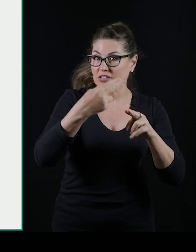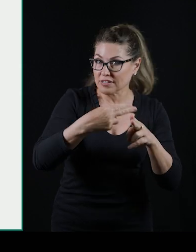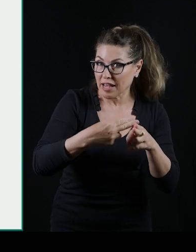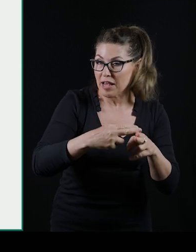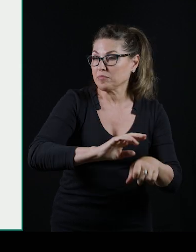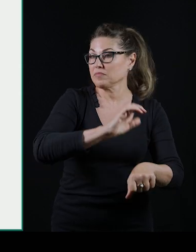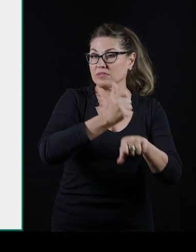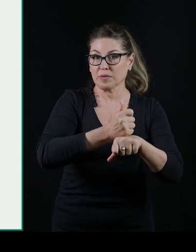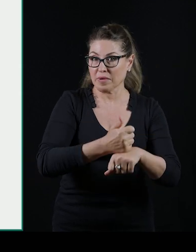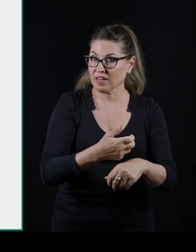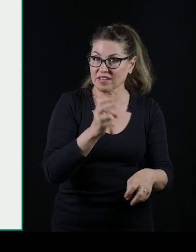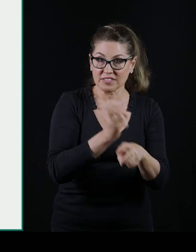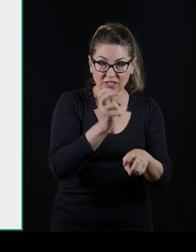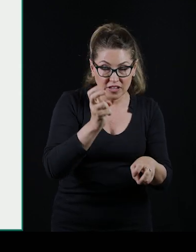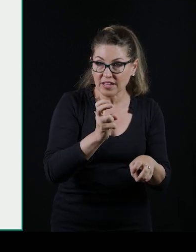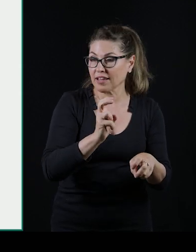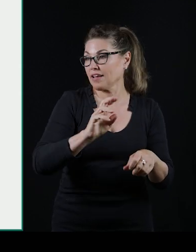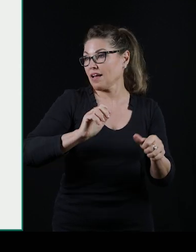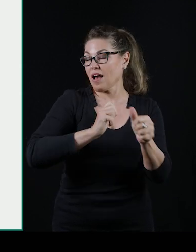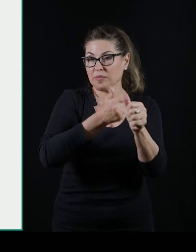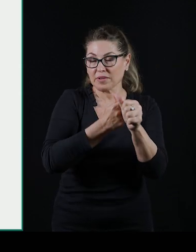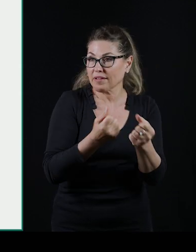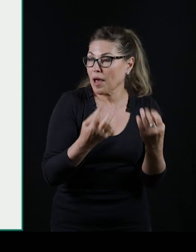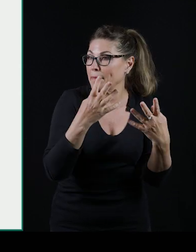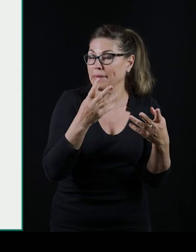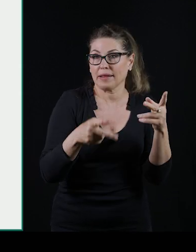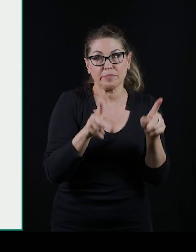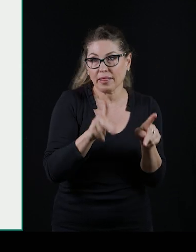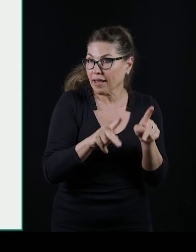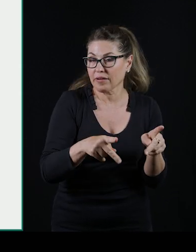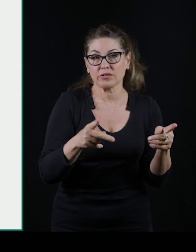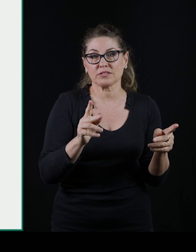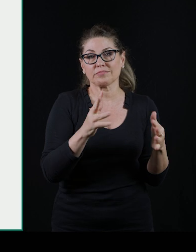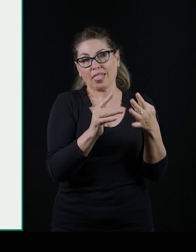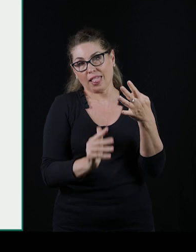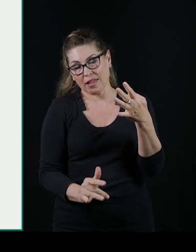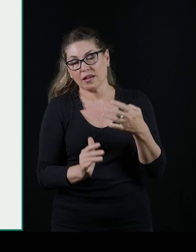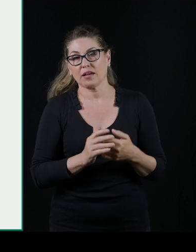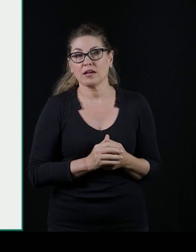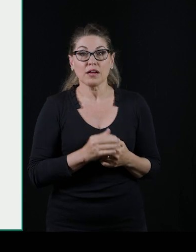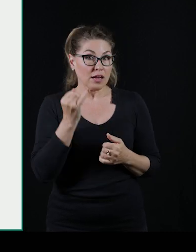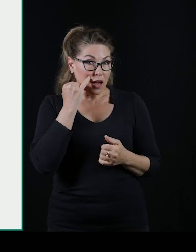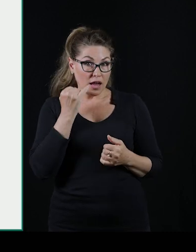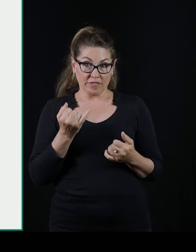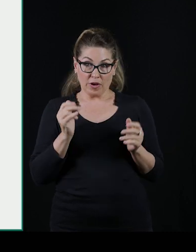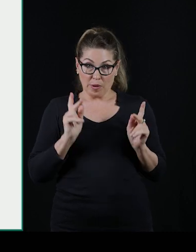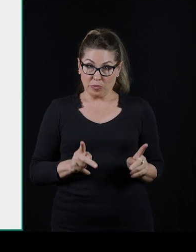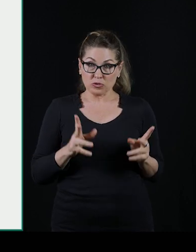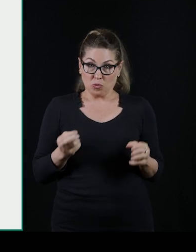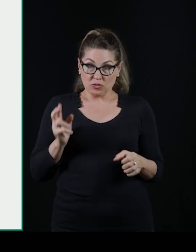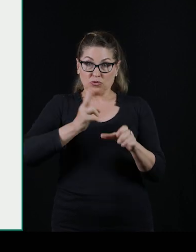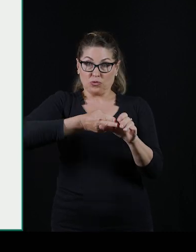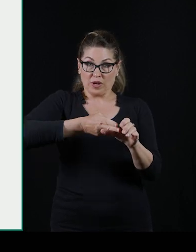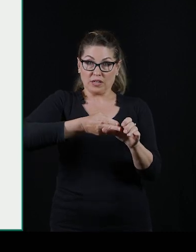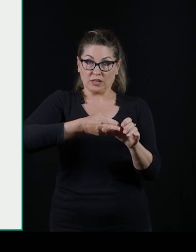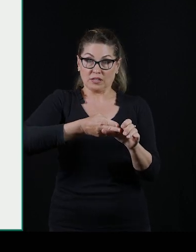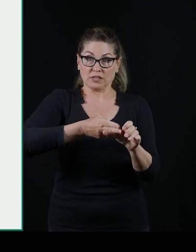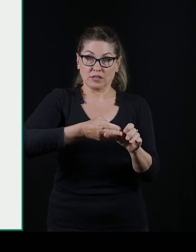of the realm, setting the difficulty, updating the list of players that are allowed to play, et cetera. When a player wishes to join a game